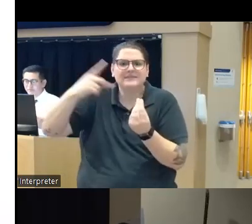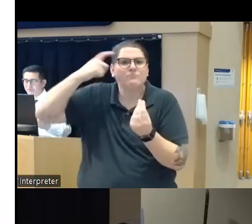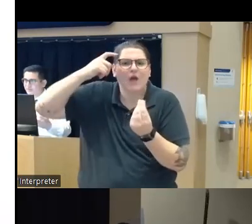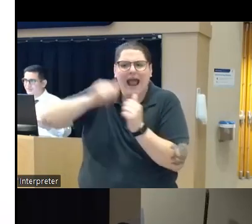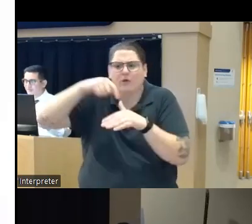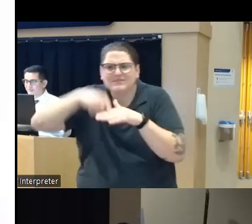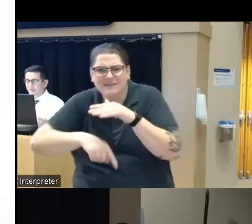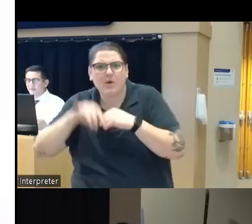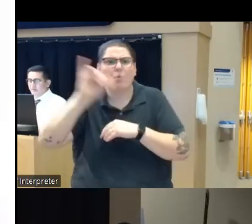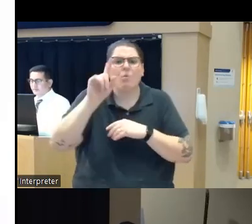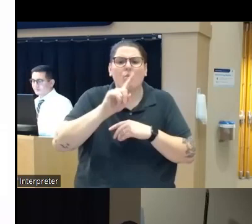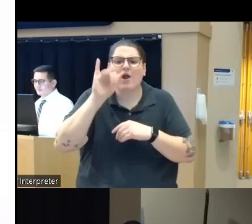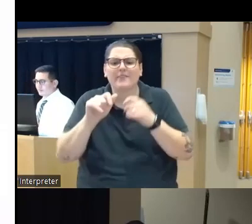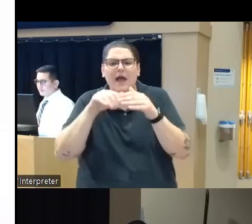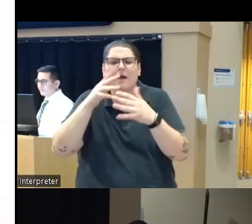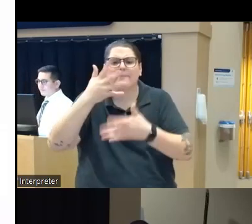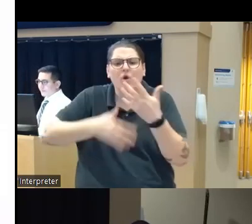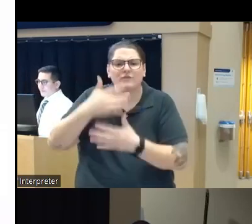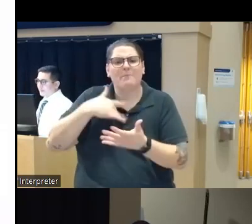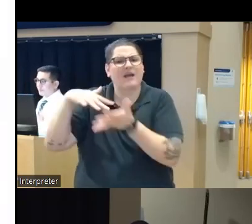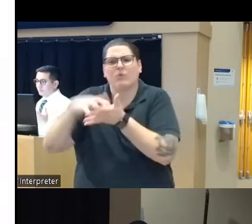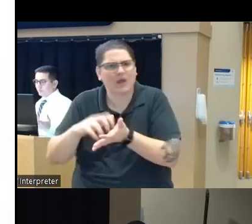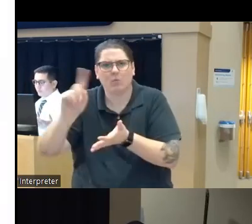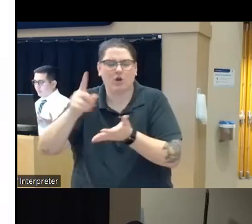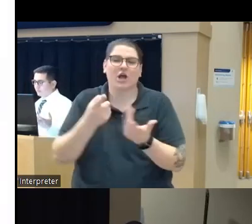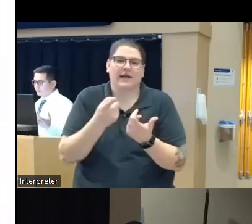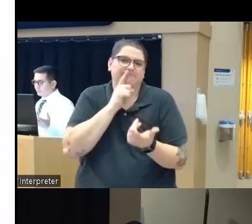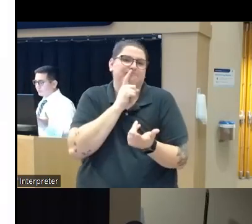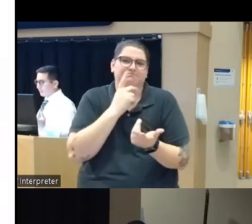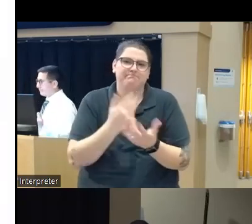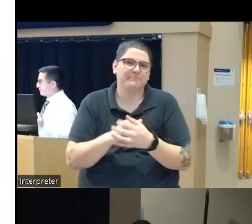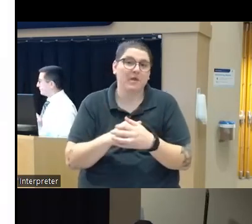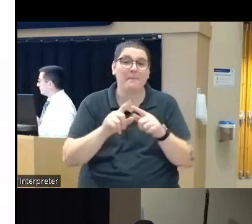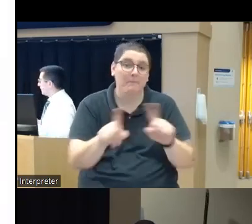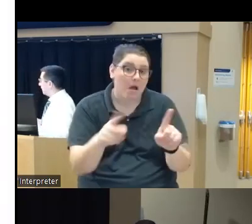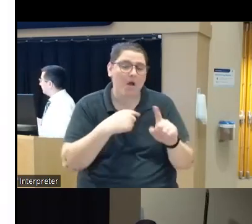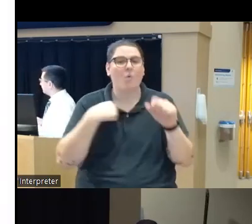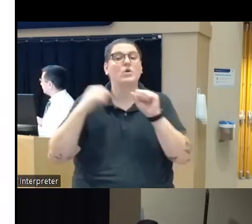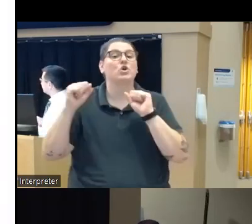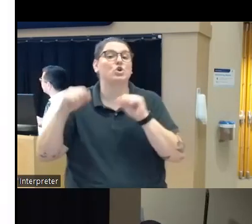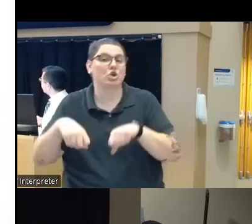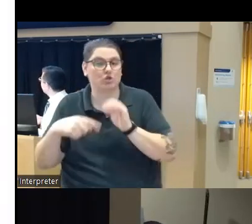alteration is happening necessarily but what we were able to do is we were able to demonstrate